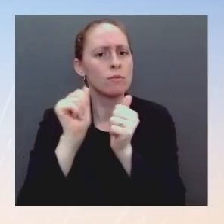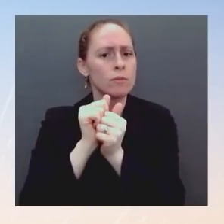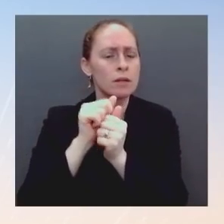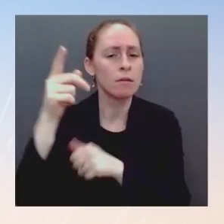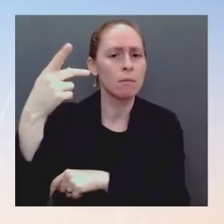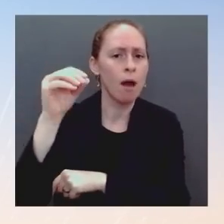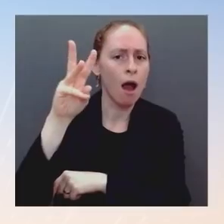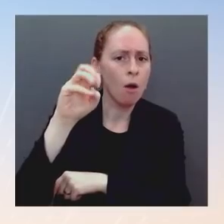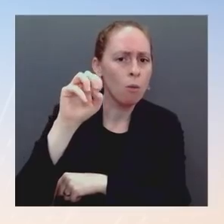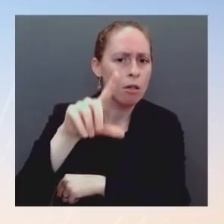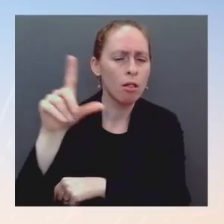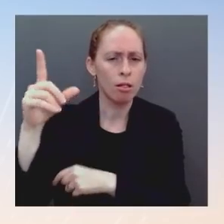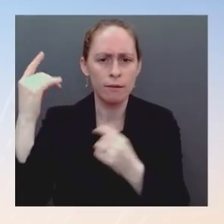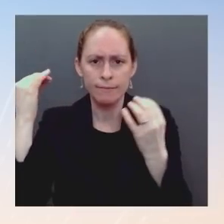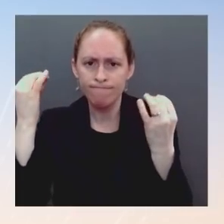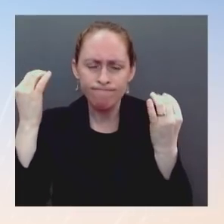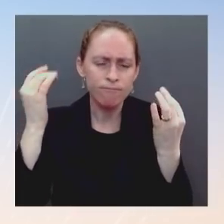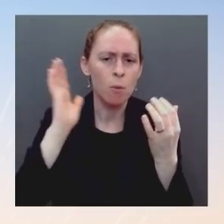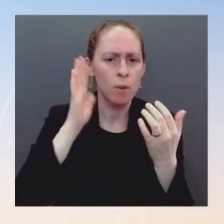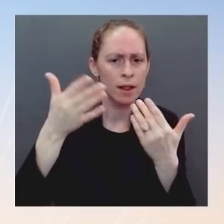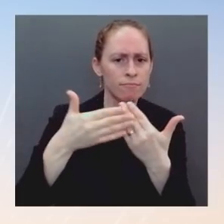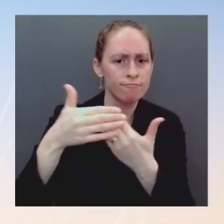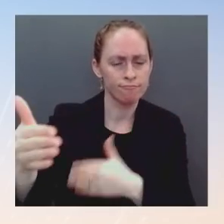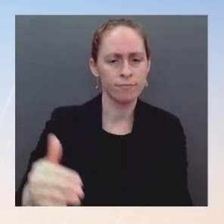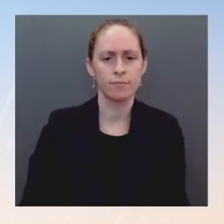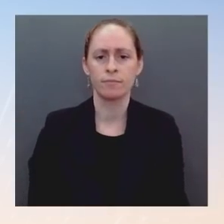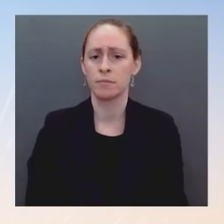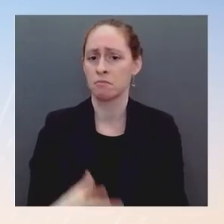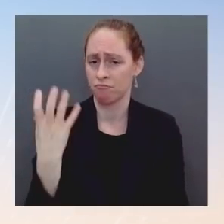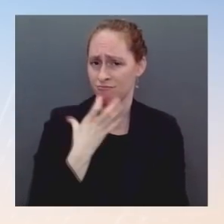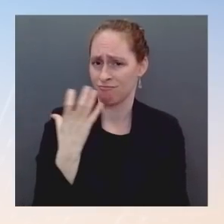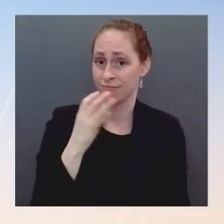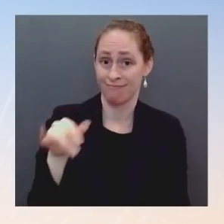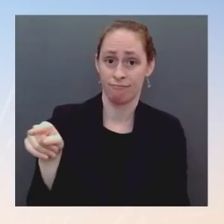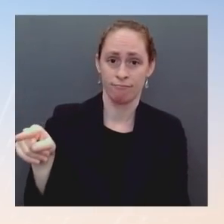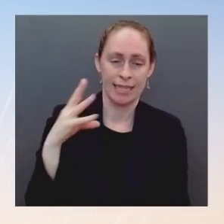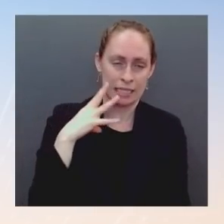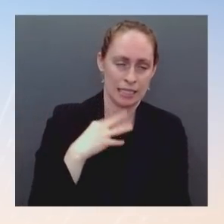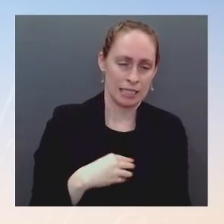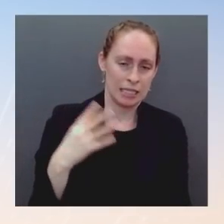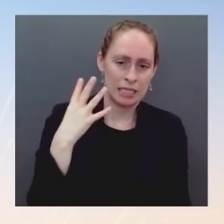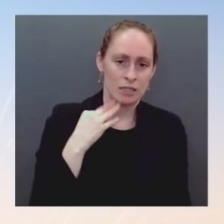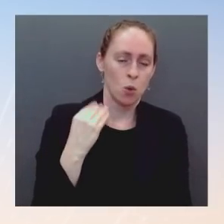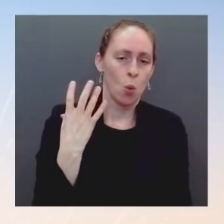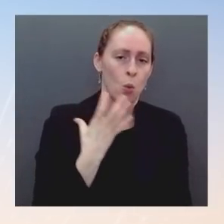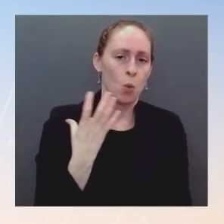as I mentioned, has a wealth of experience that she would be leaning into in this role.